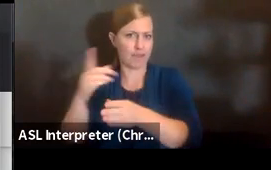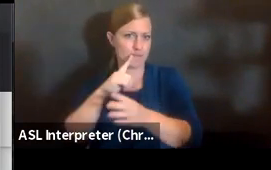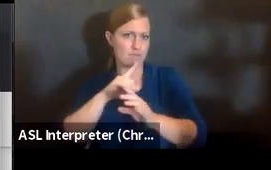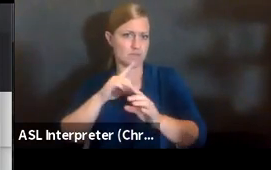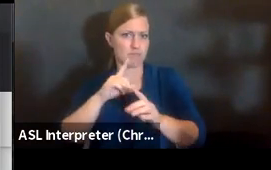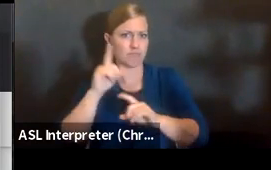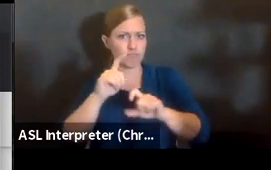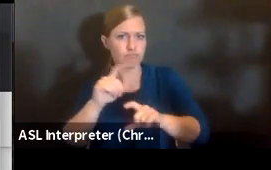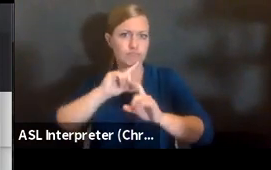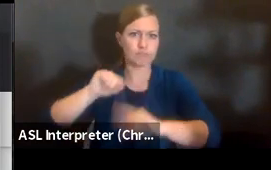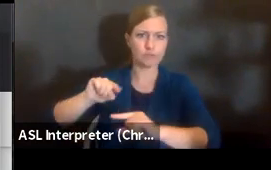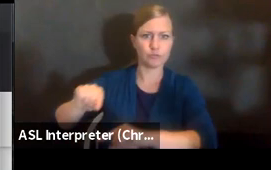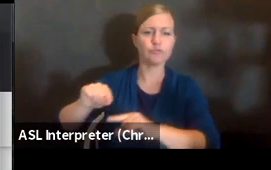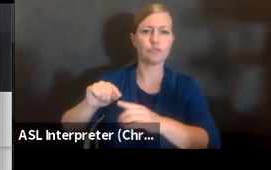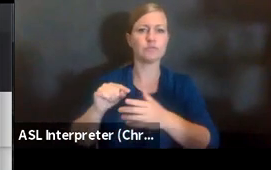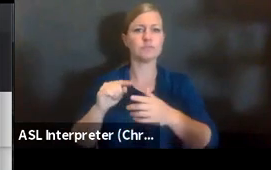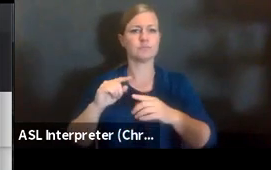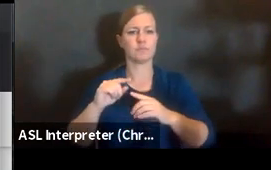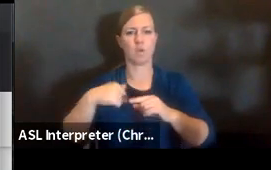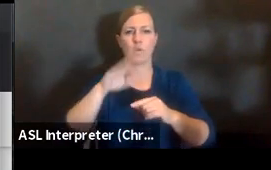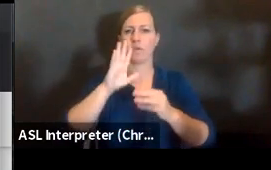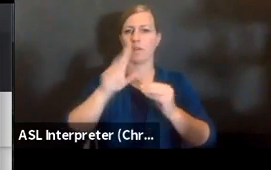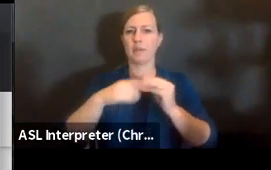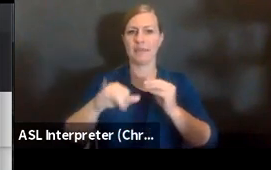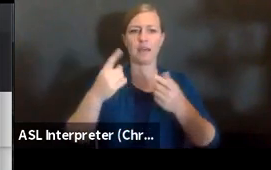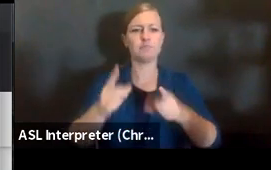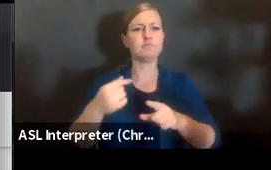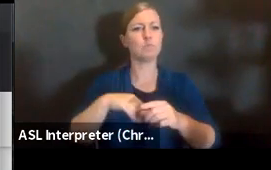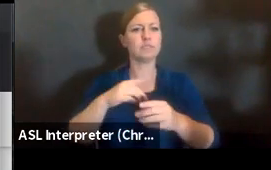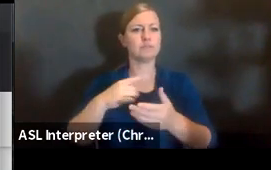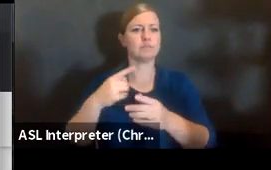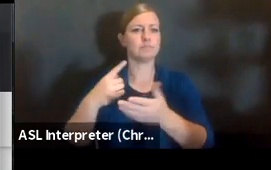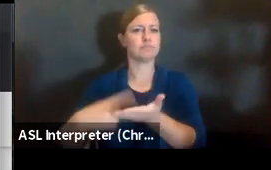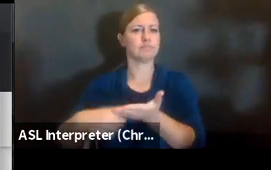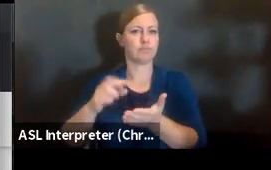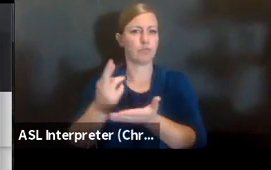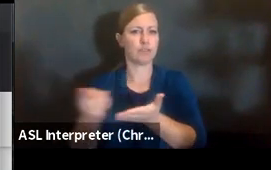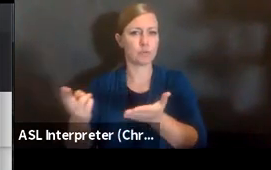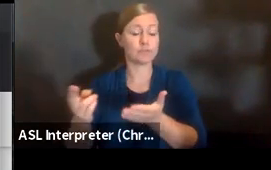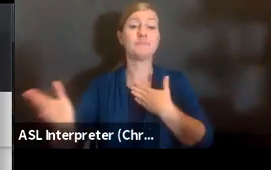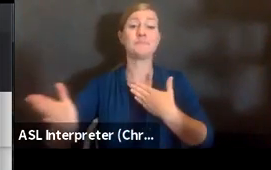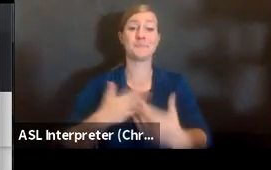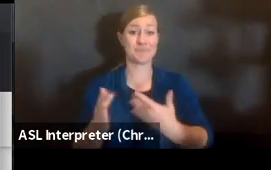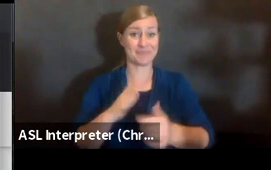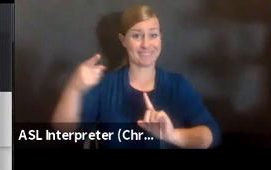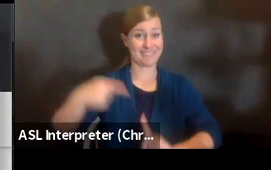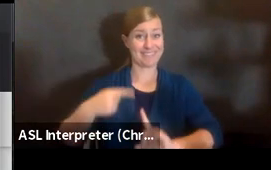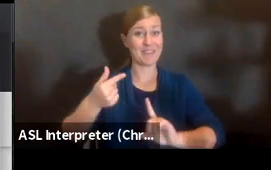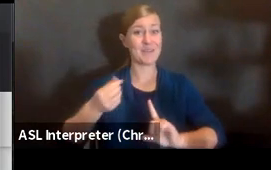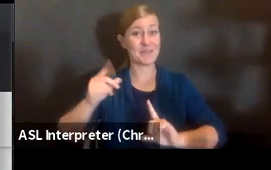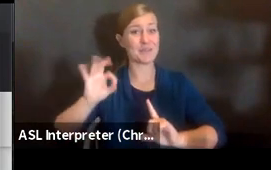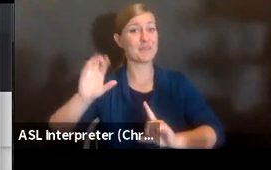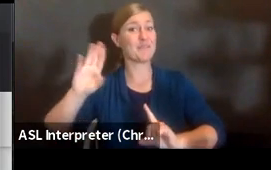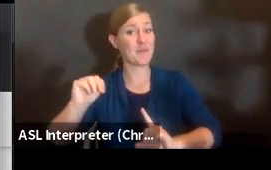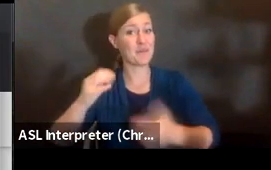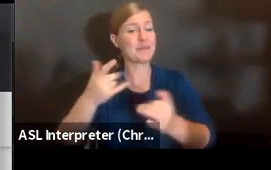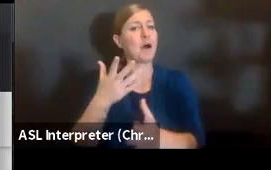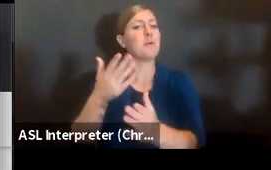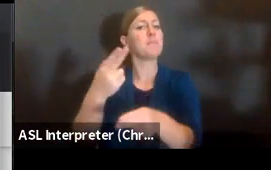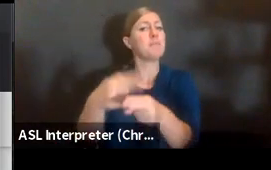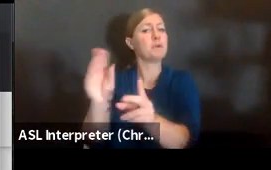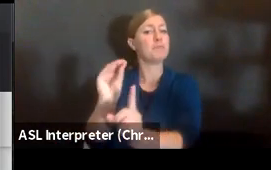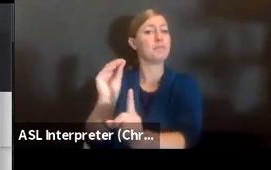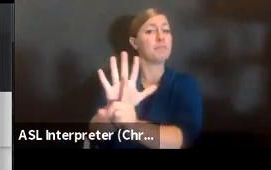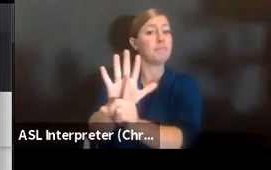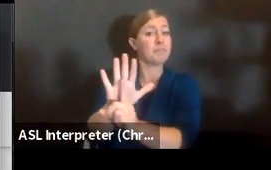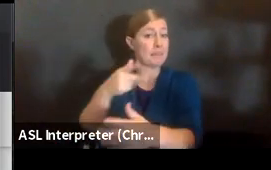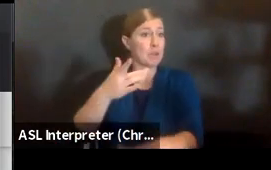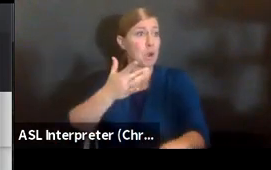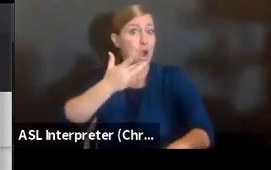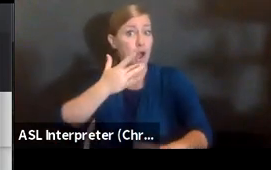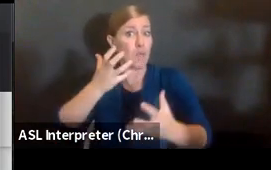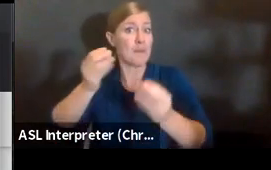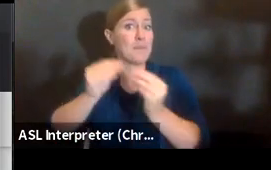Katherine Livick - ESD 112: when we get to the resources part. So my hope is that wetted your appetite for learning about Forms. If you are already using a third party tool like,